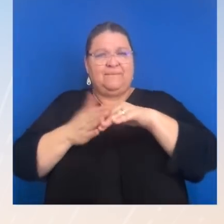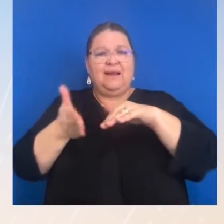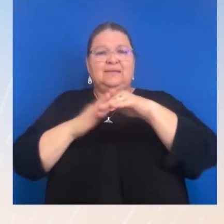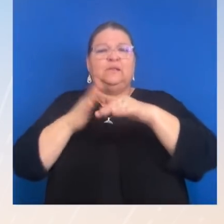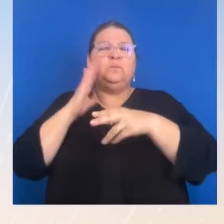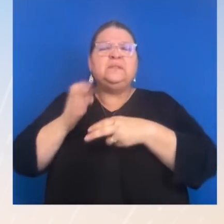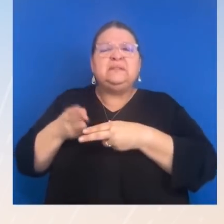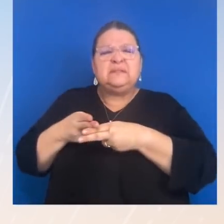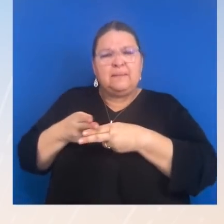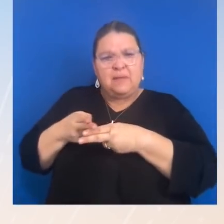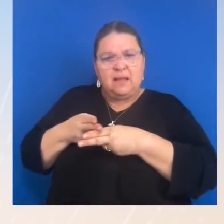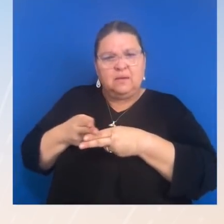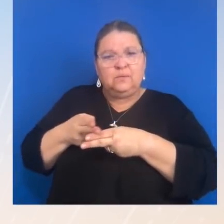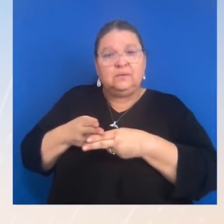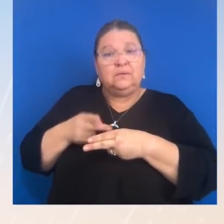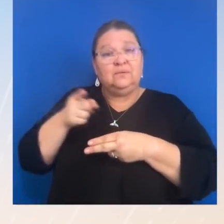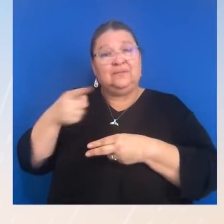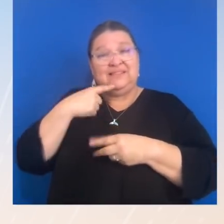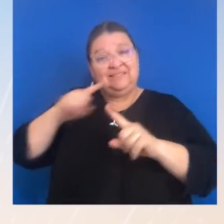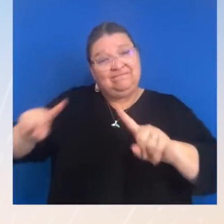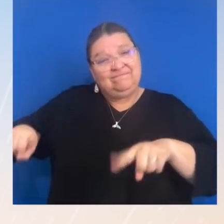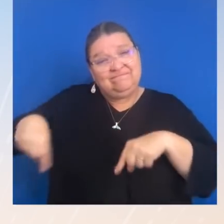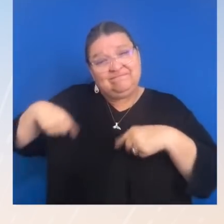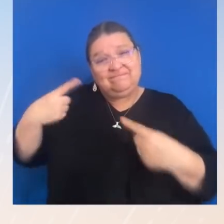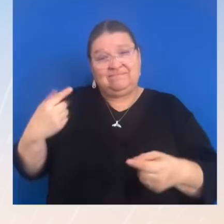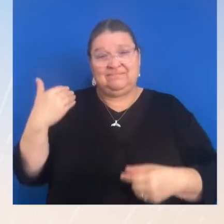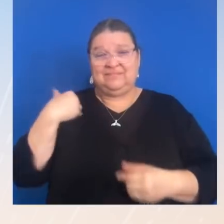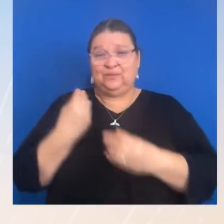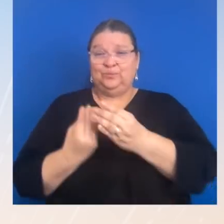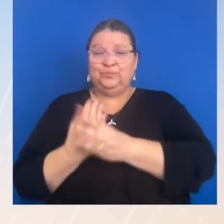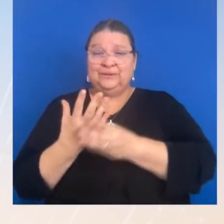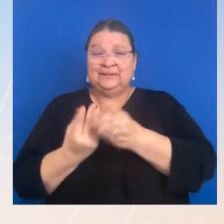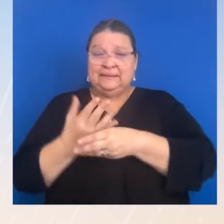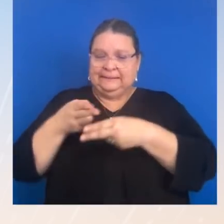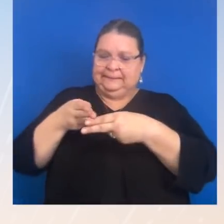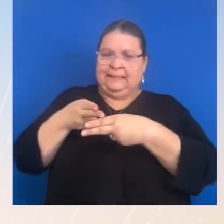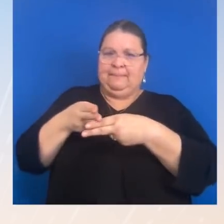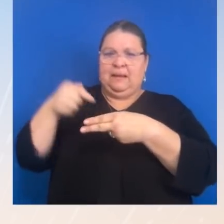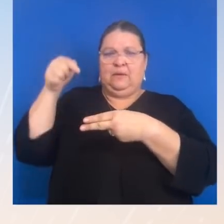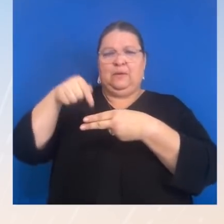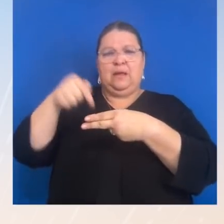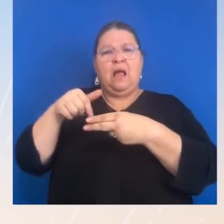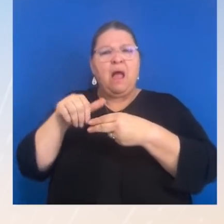So how long do you guys think "temporary" is? Ms. Psaki: Well, again, Peter, I think what we do is we rely